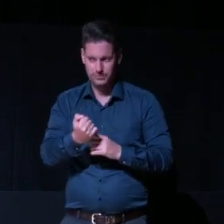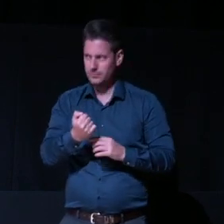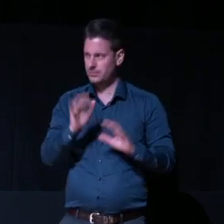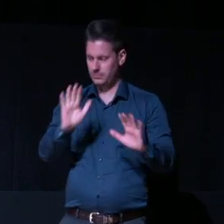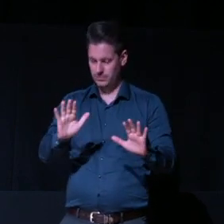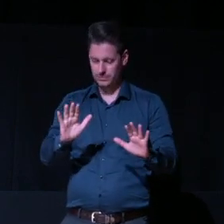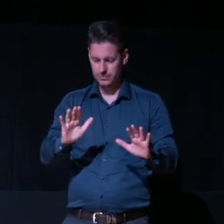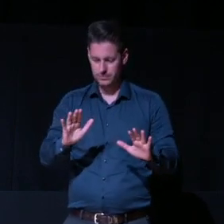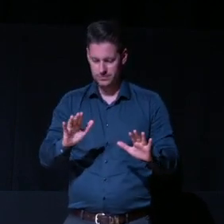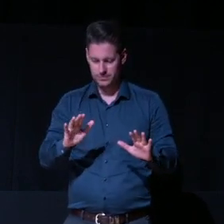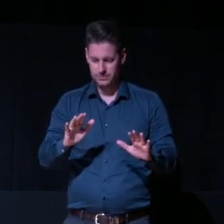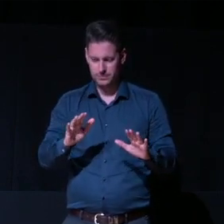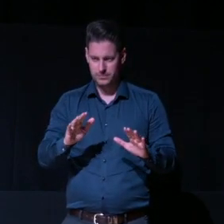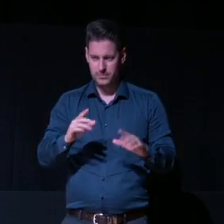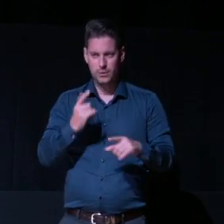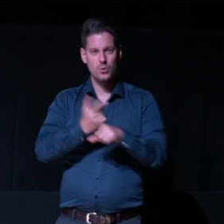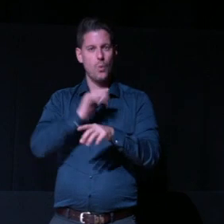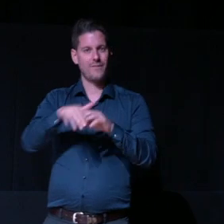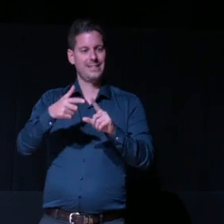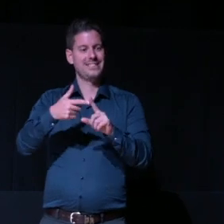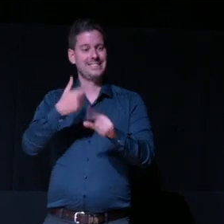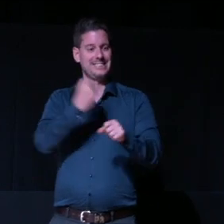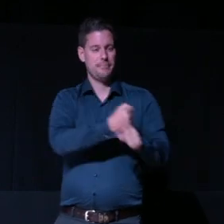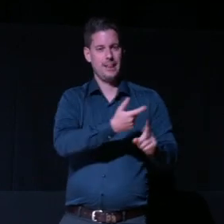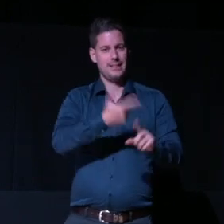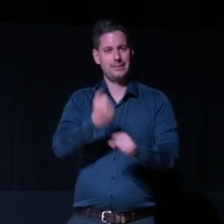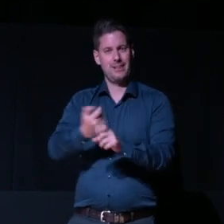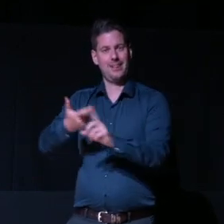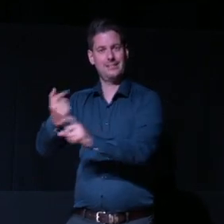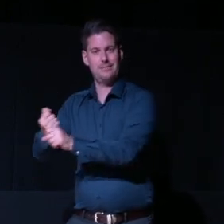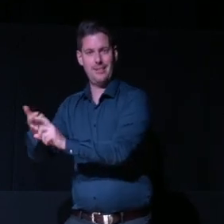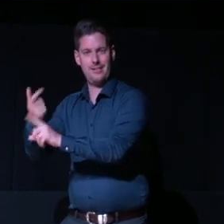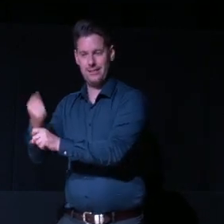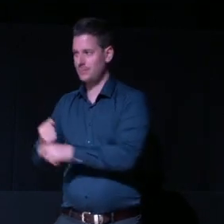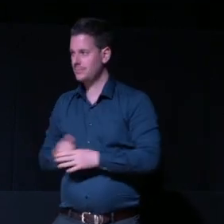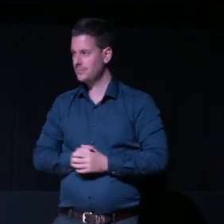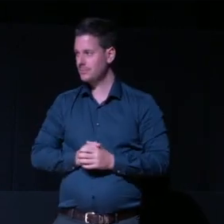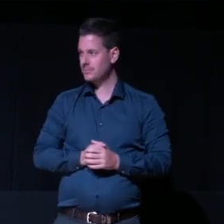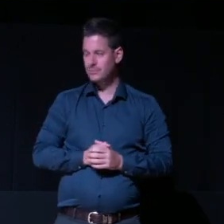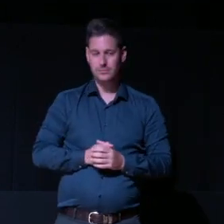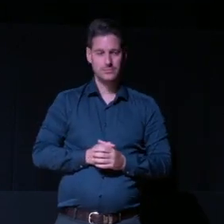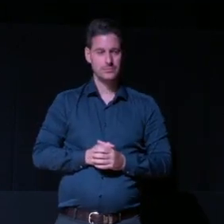if we're talking about examples before, I think if you could just somehow like poll Australia and be like, guys,